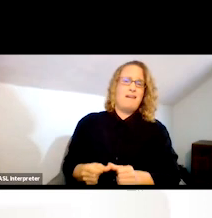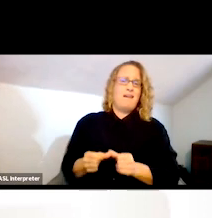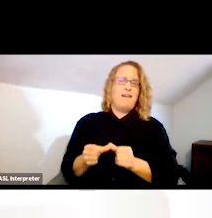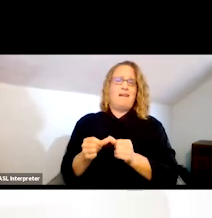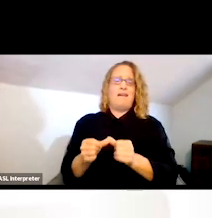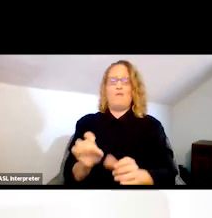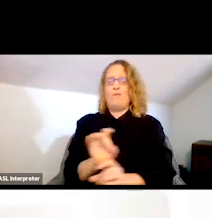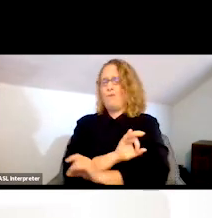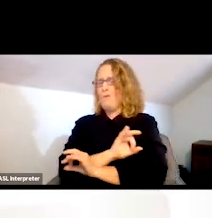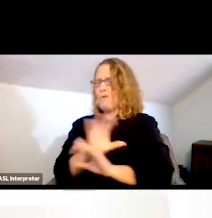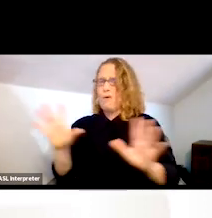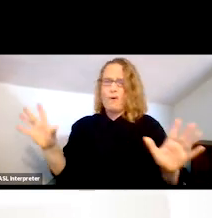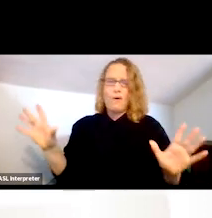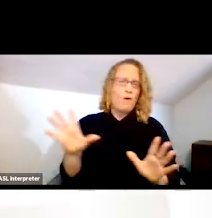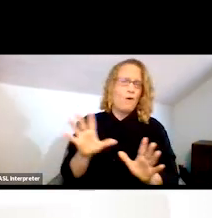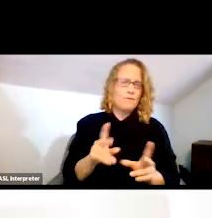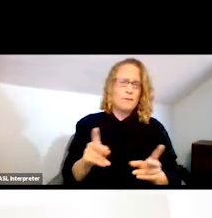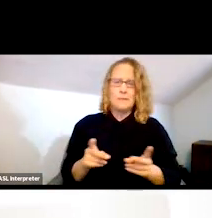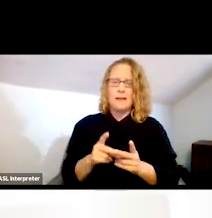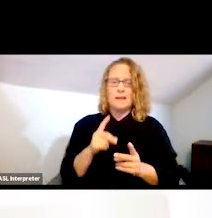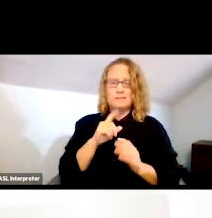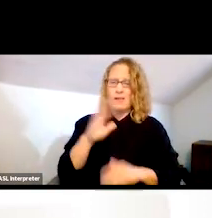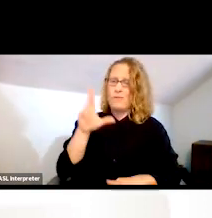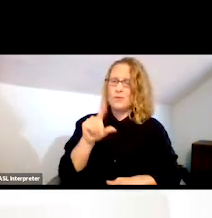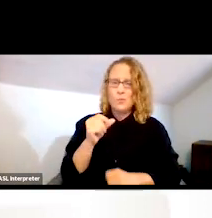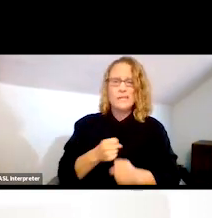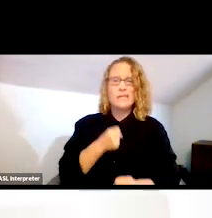stirred me on a complete downward spiral.